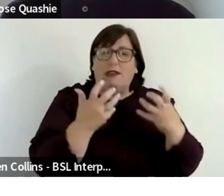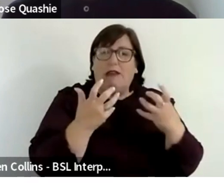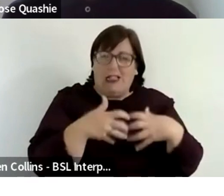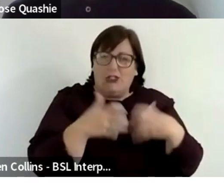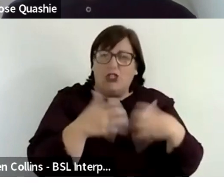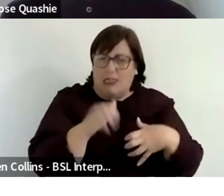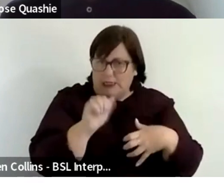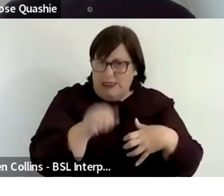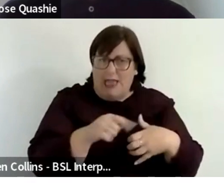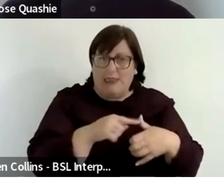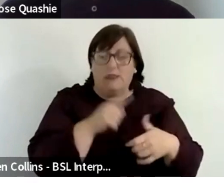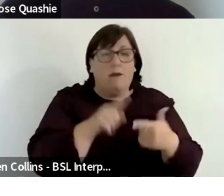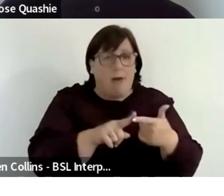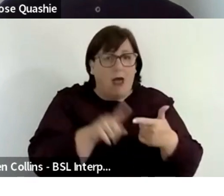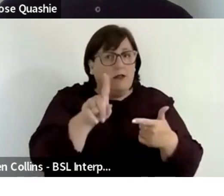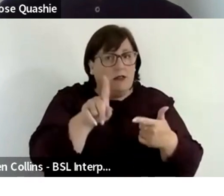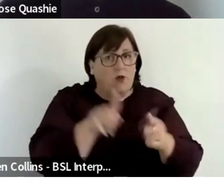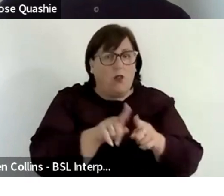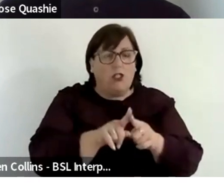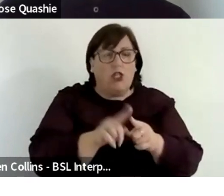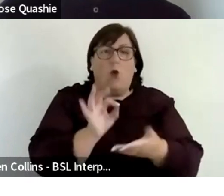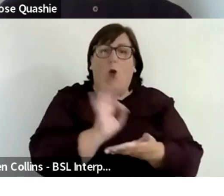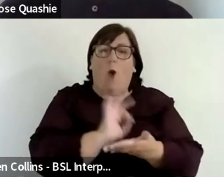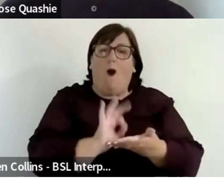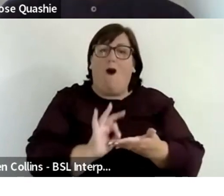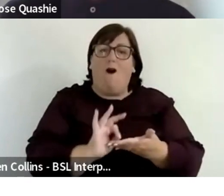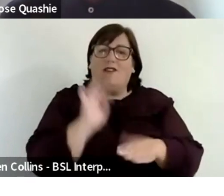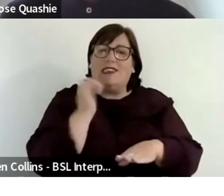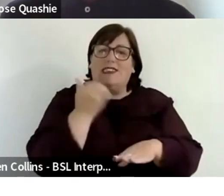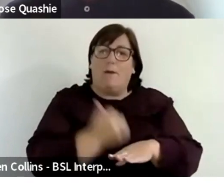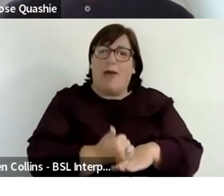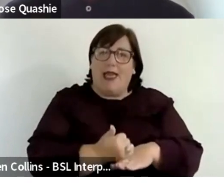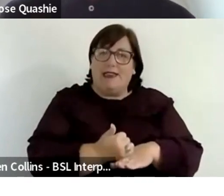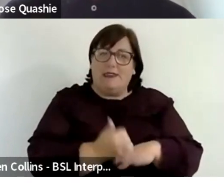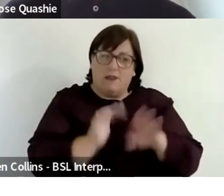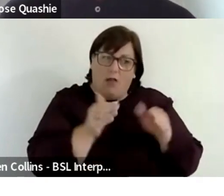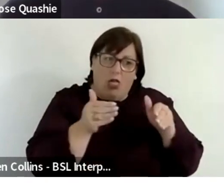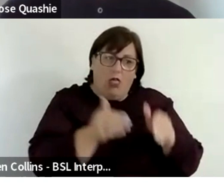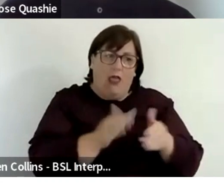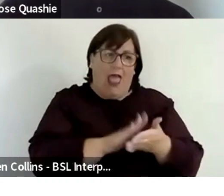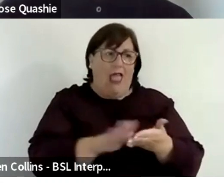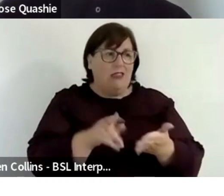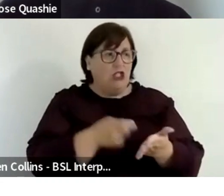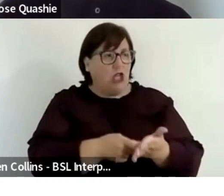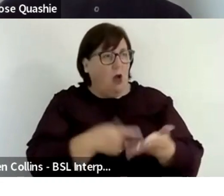office-based roles that might be focused on HR or finance or IT.